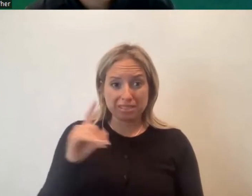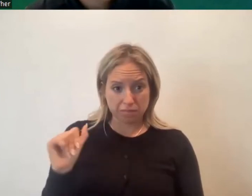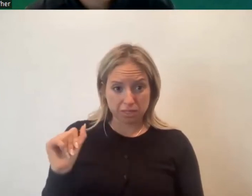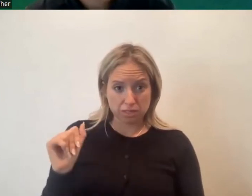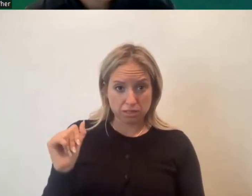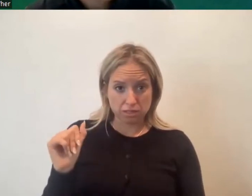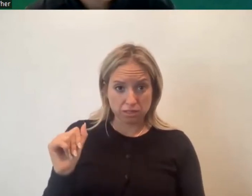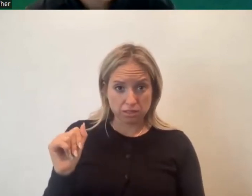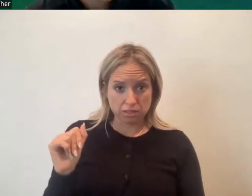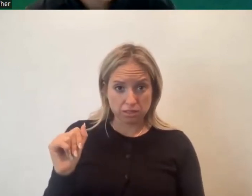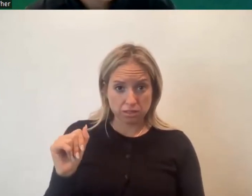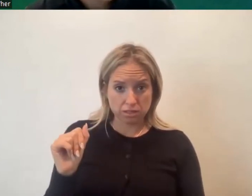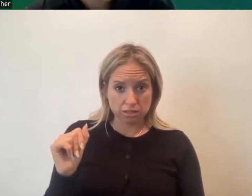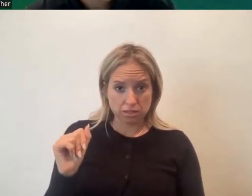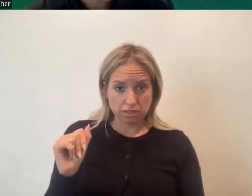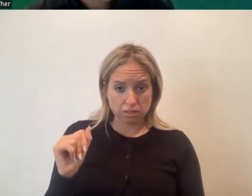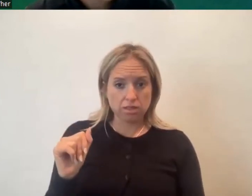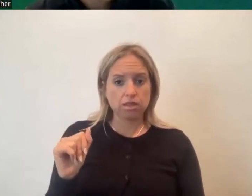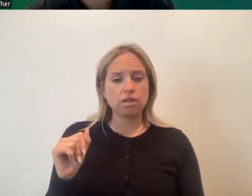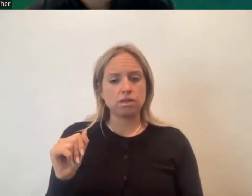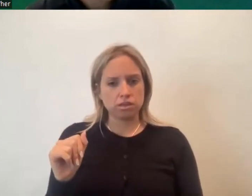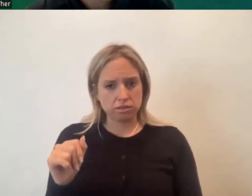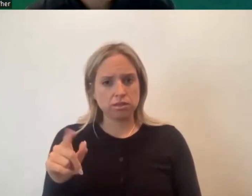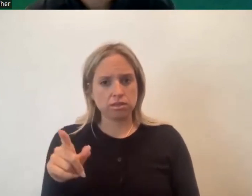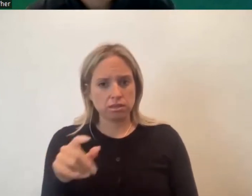Is that right? Lanie: That's correct.